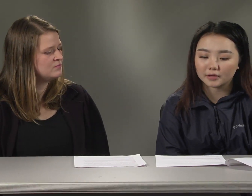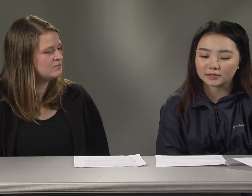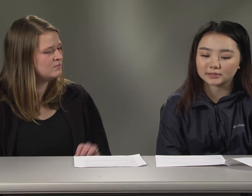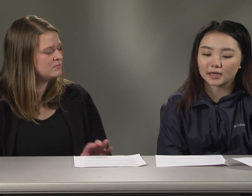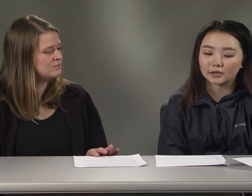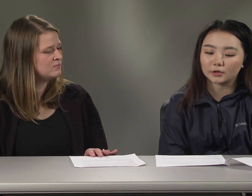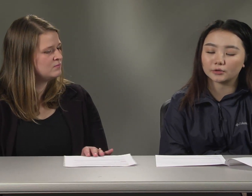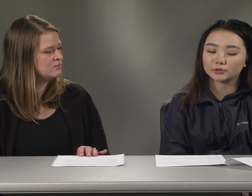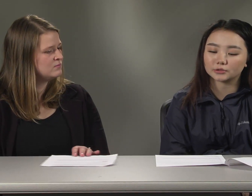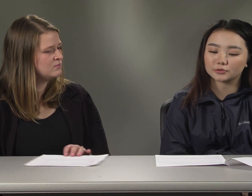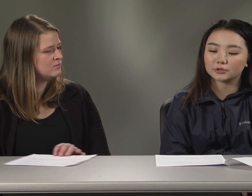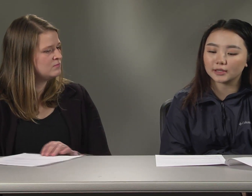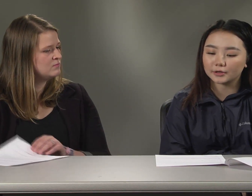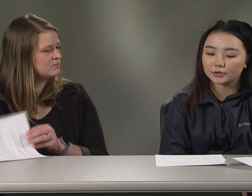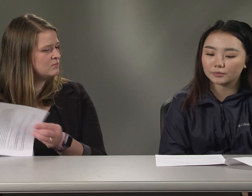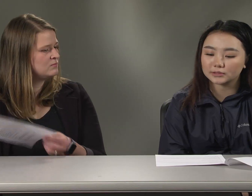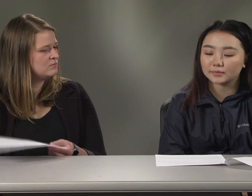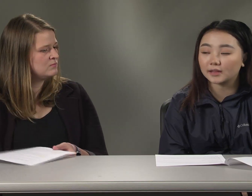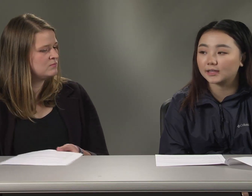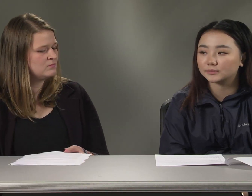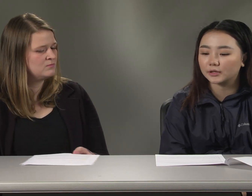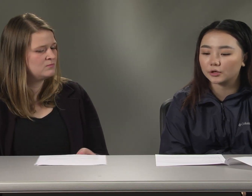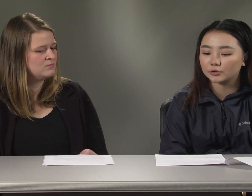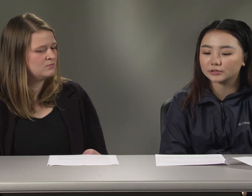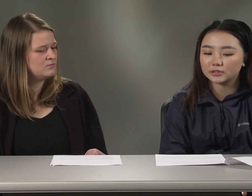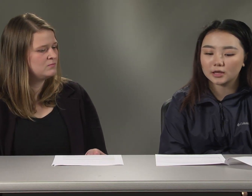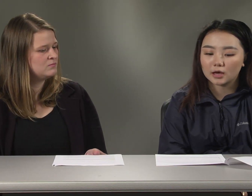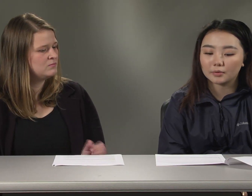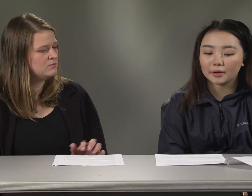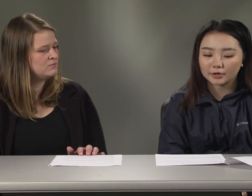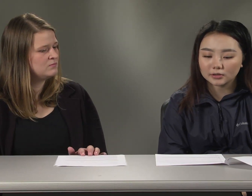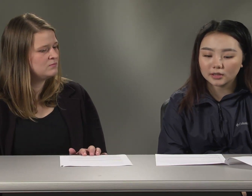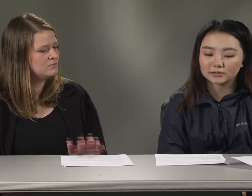because I know, sooner or later, once my classmate knows about my hearing loss,